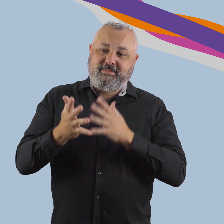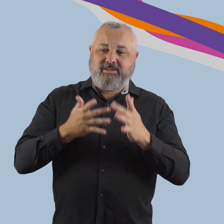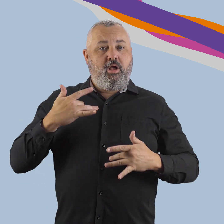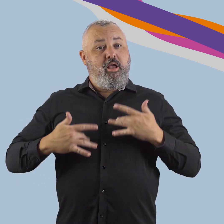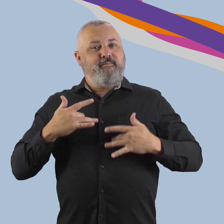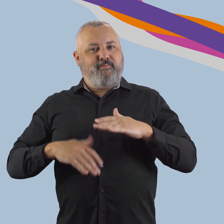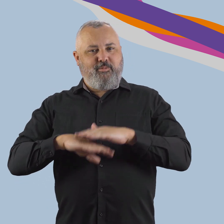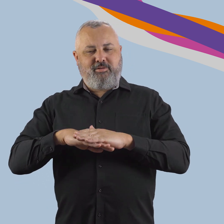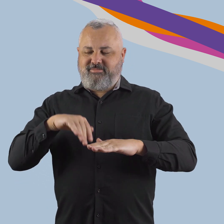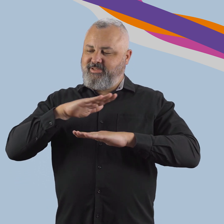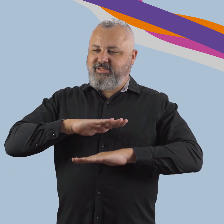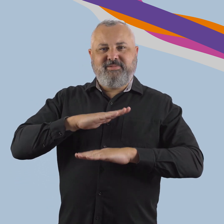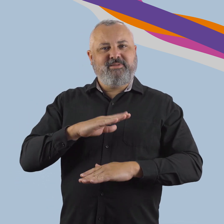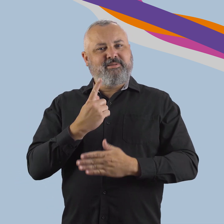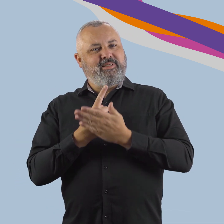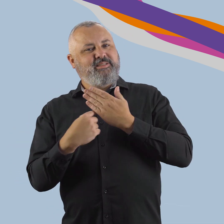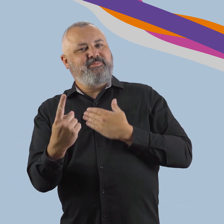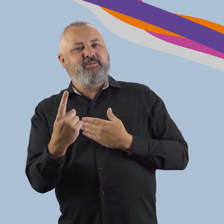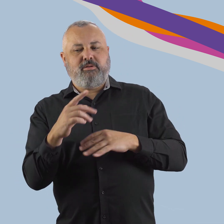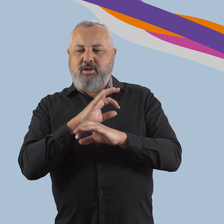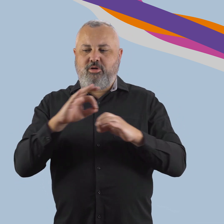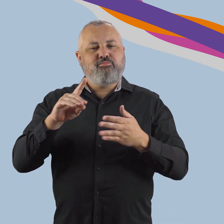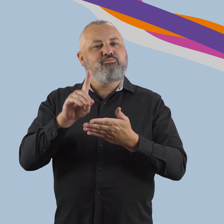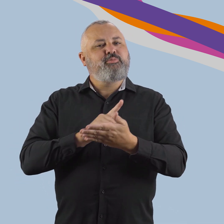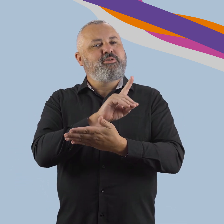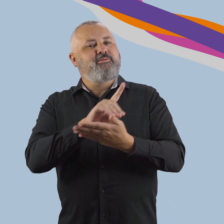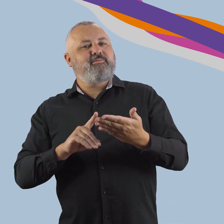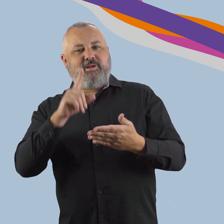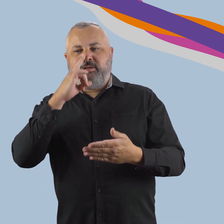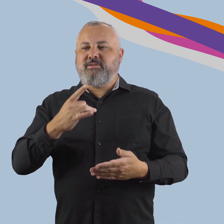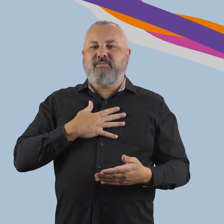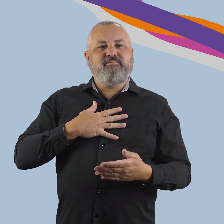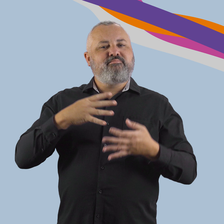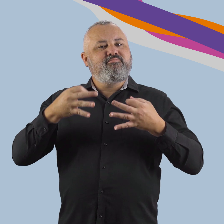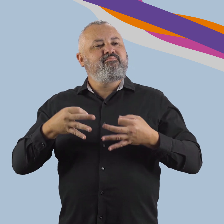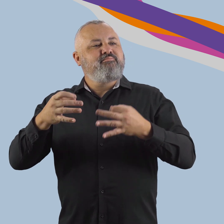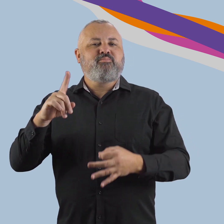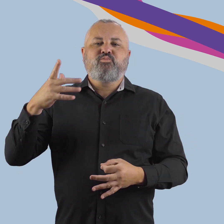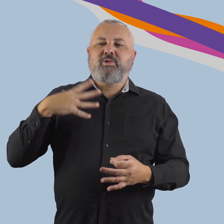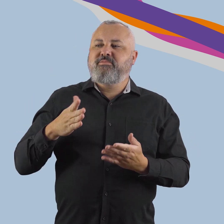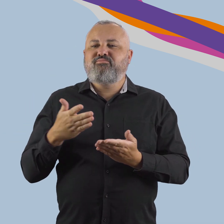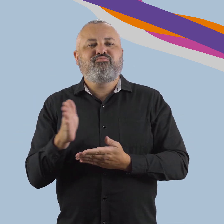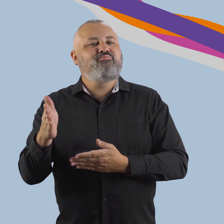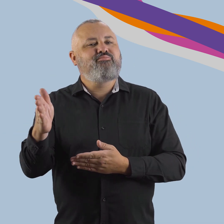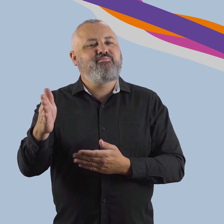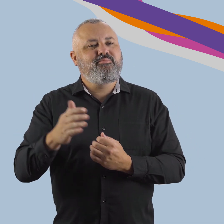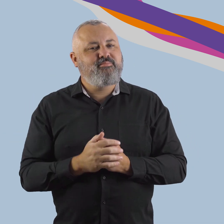independent lives, free from discrimination, and the freedom to make their own choices.